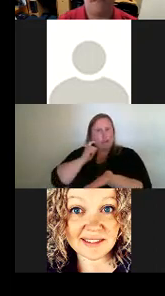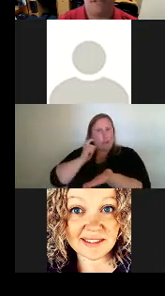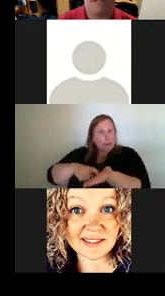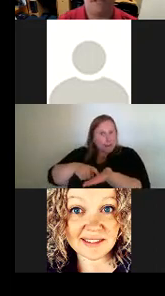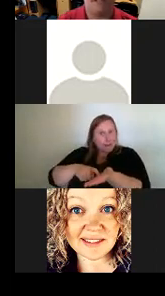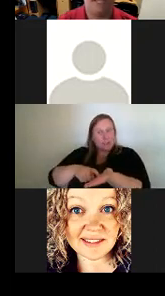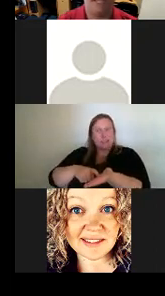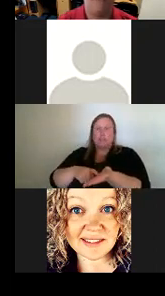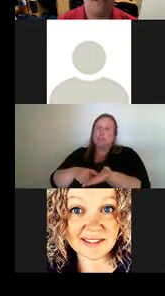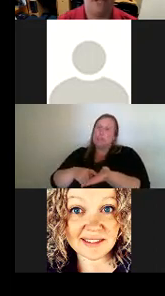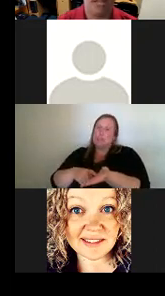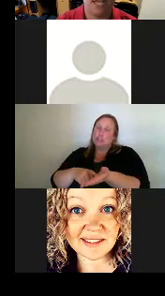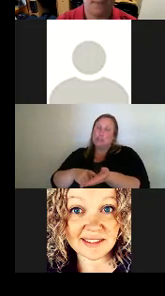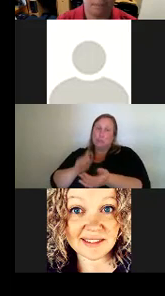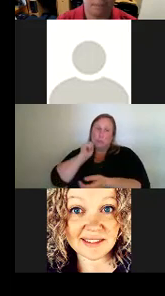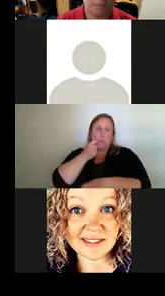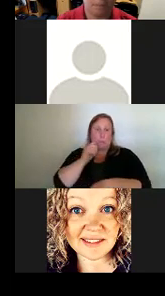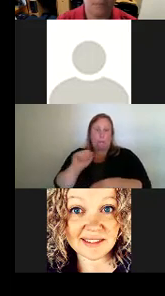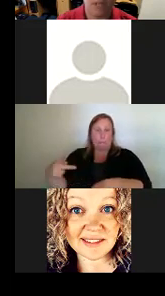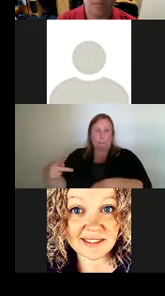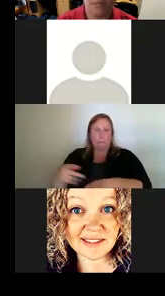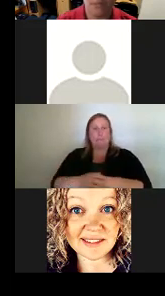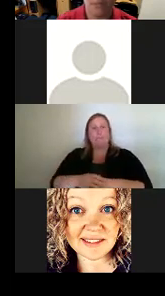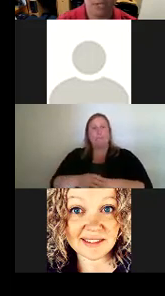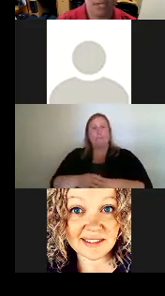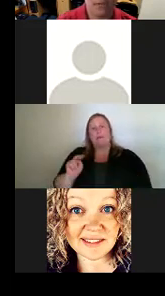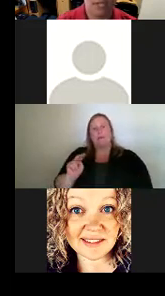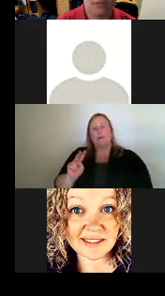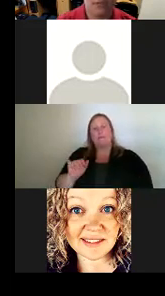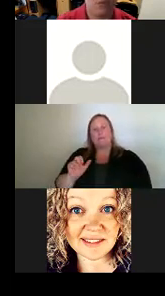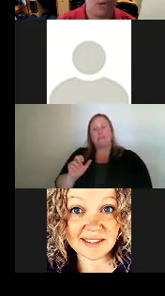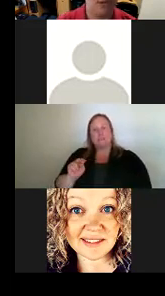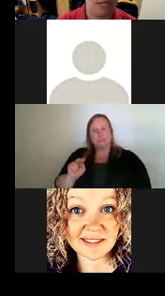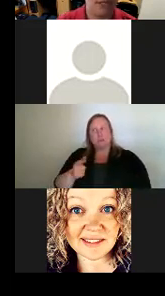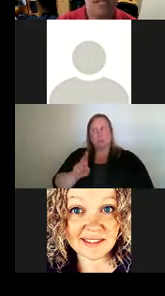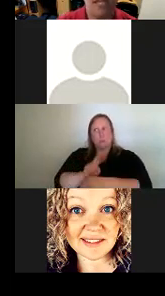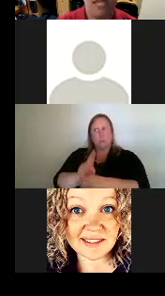ENVISION AI, I BELIEVE, YOU CAN USE ON ANDROID OR iOS.